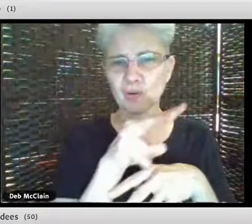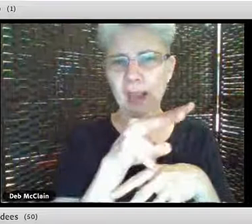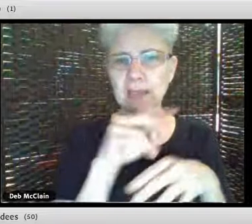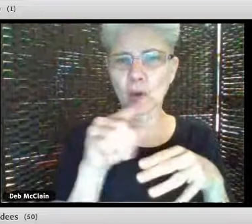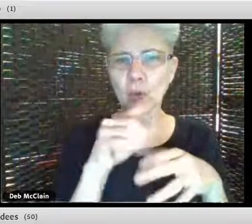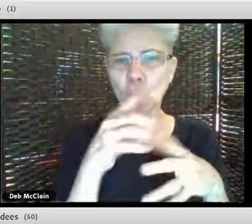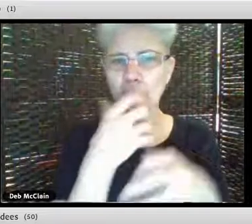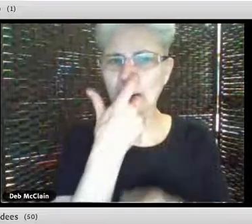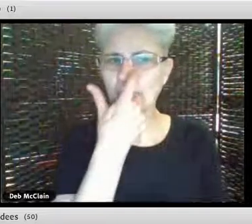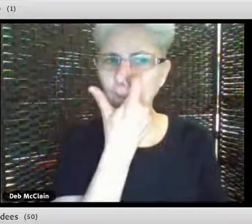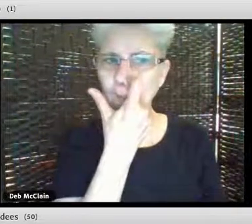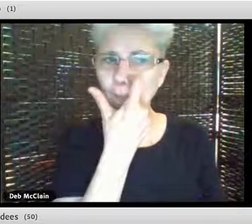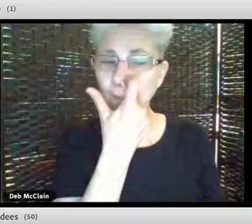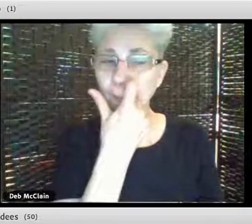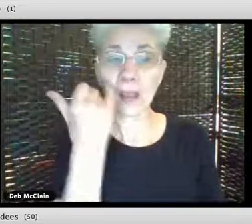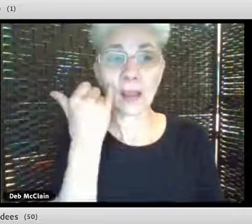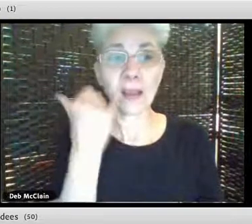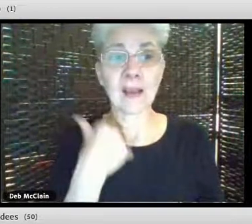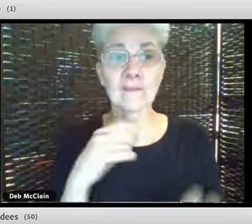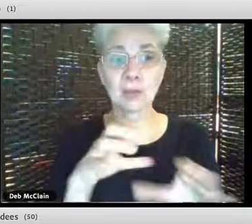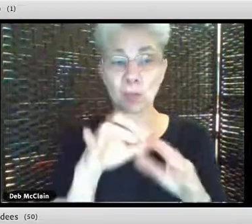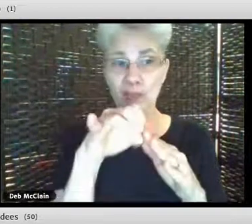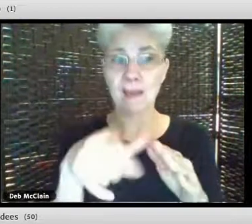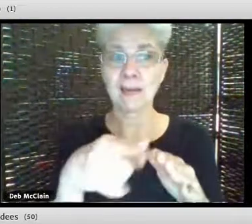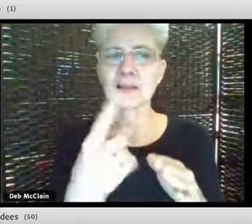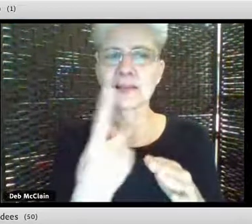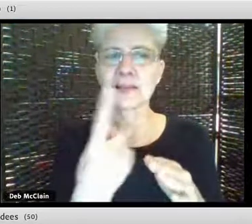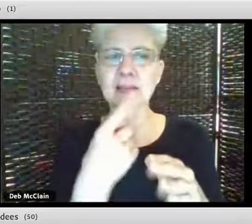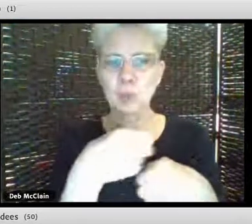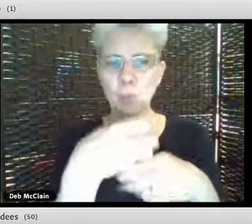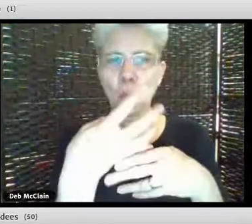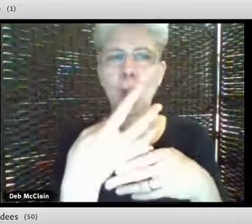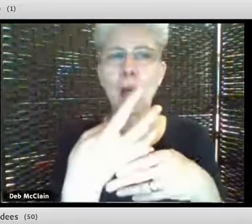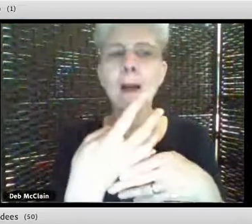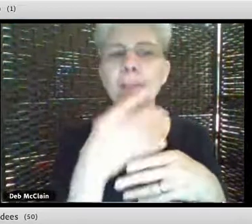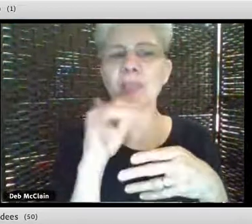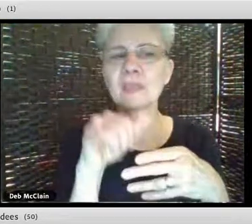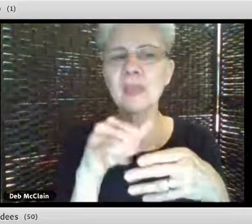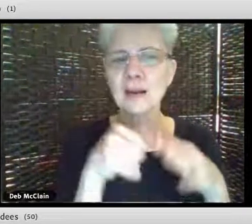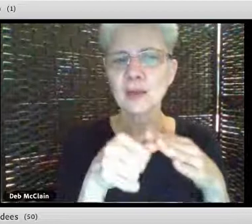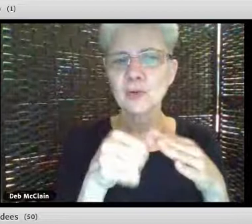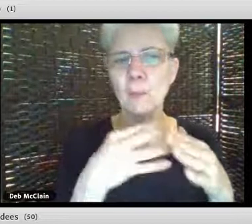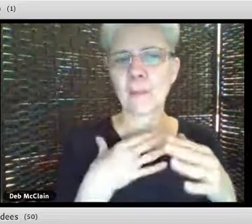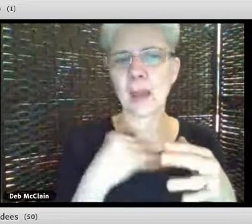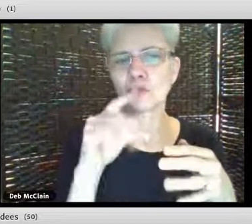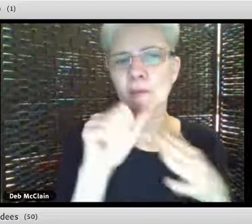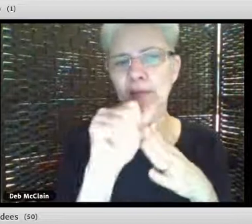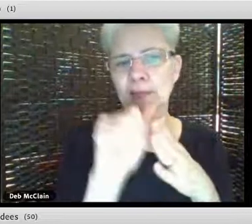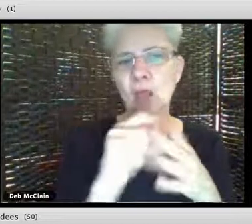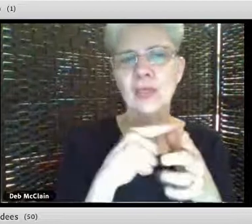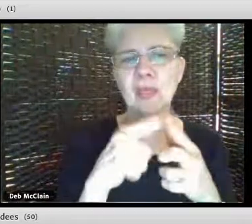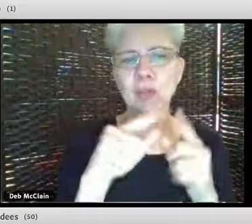So if I do -- so that's -- So if we look under My Drive right now, and we go to personal,